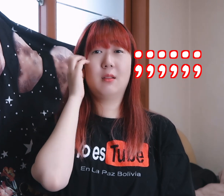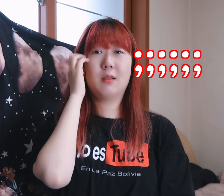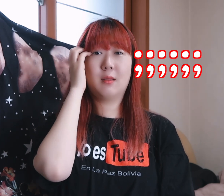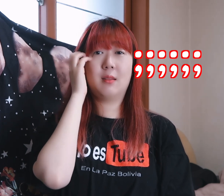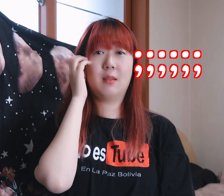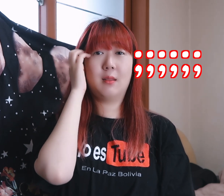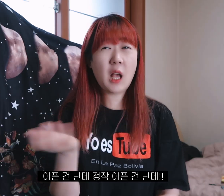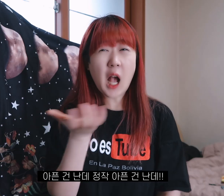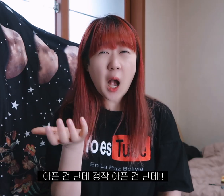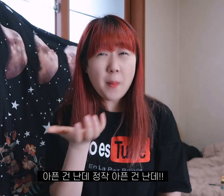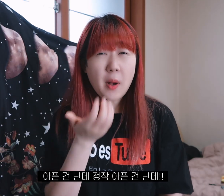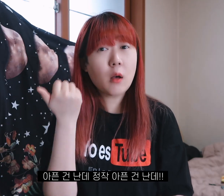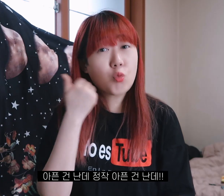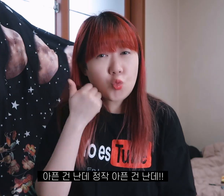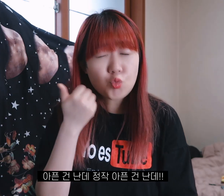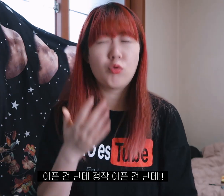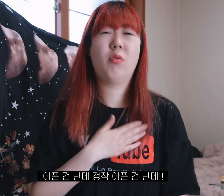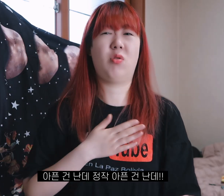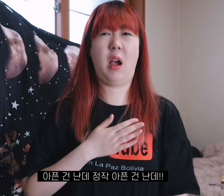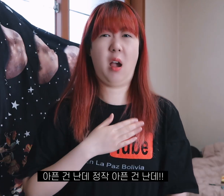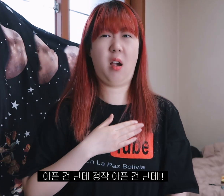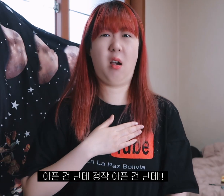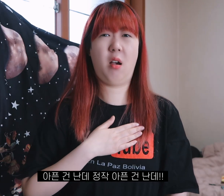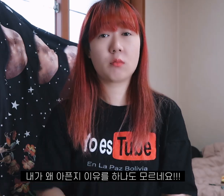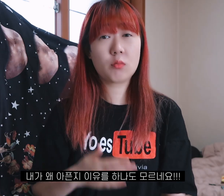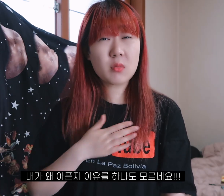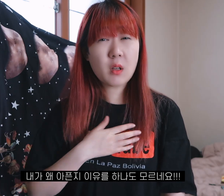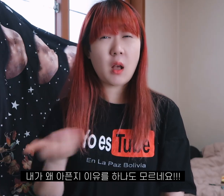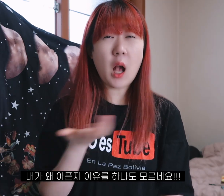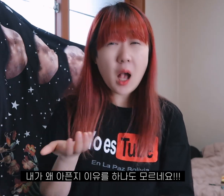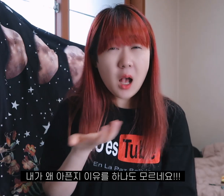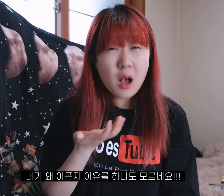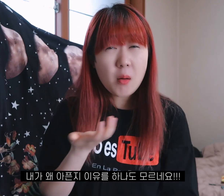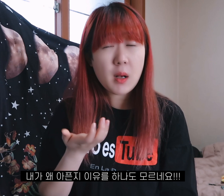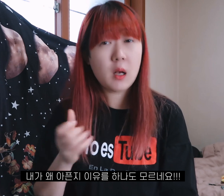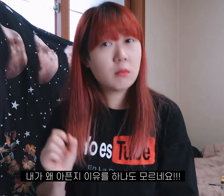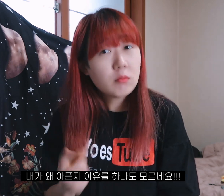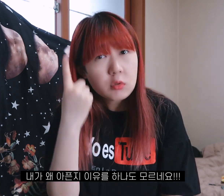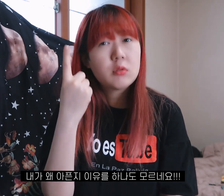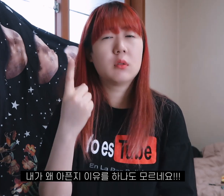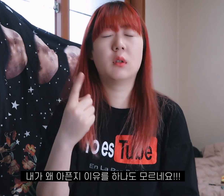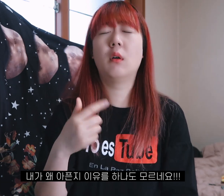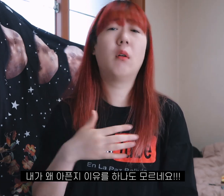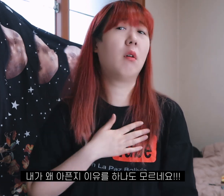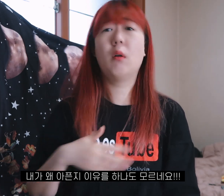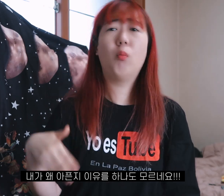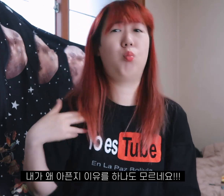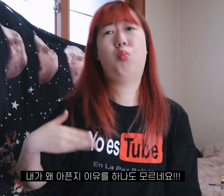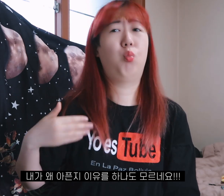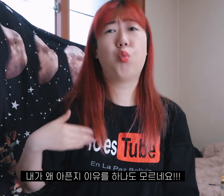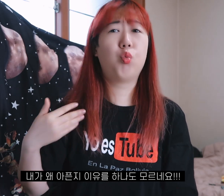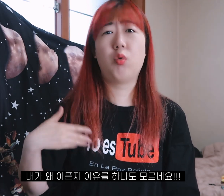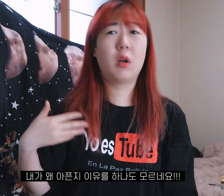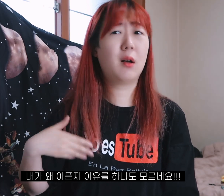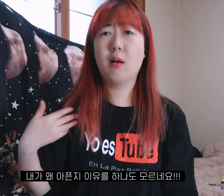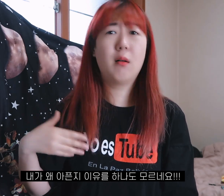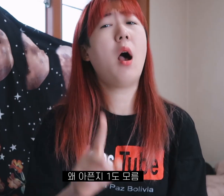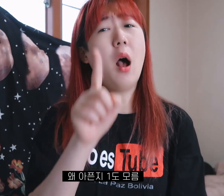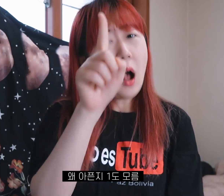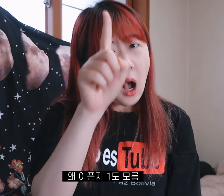I'm sick, but I'm really sick!!! I have no idea why I'm sick!!!